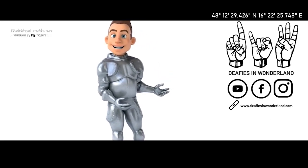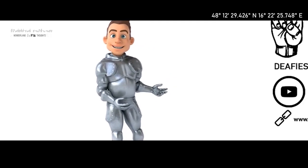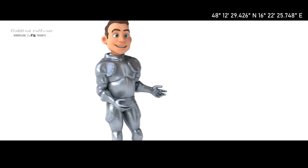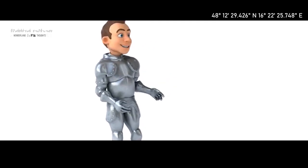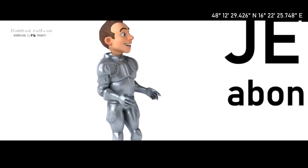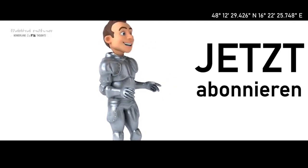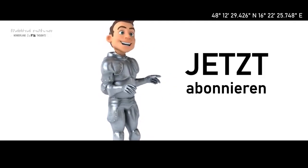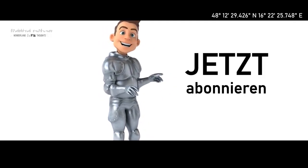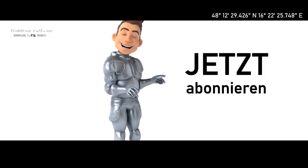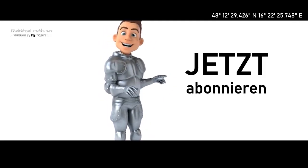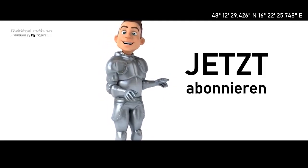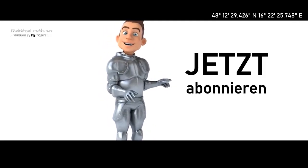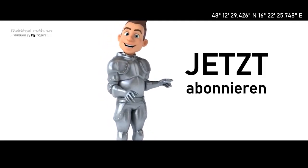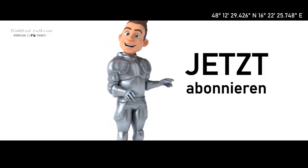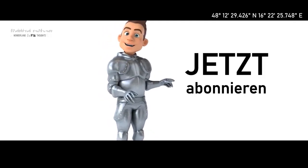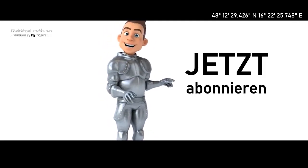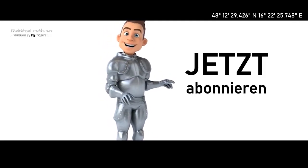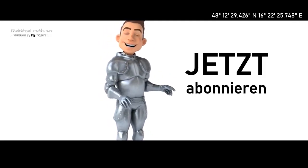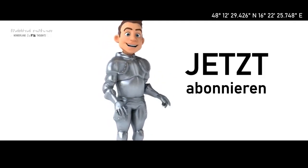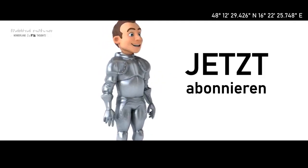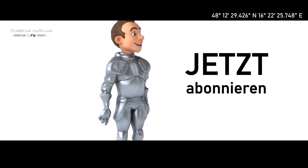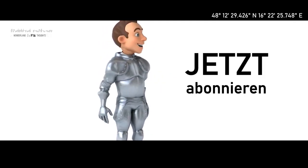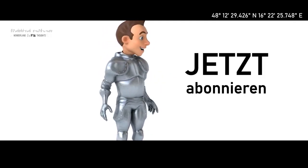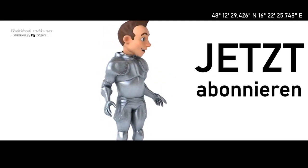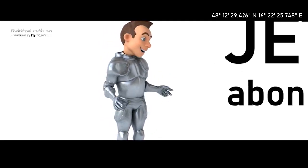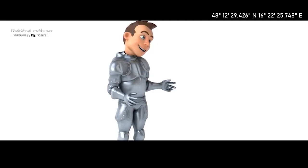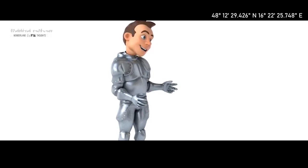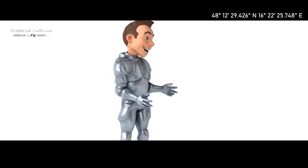[Subscribe now and discover exciting content with us.]